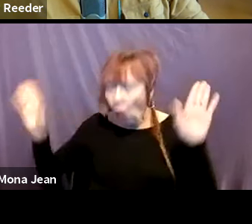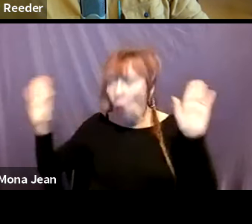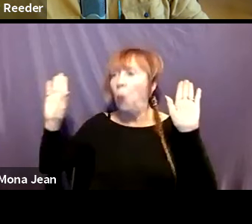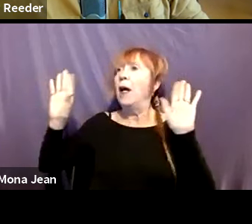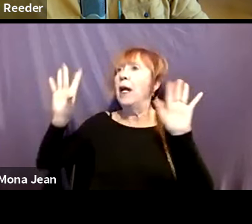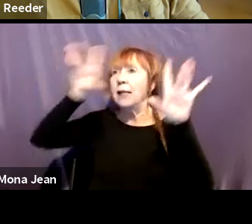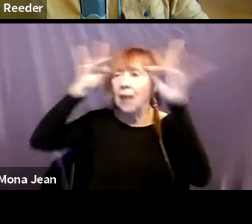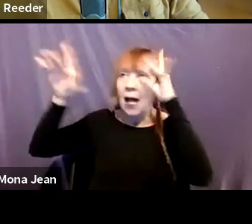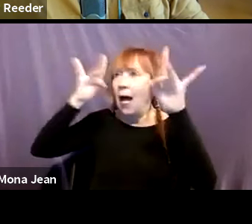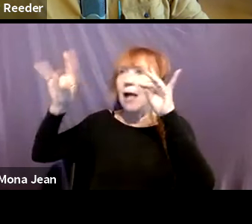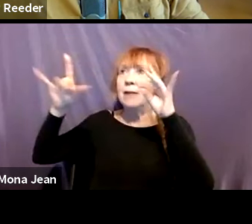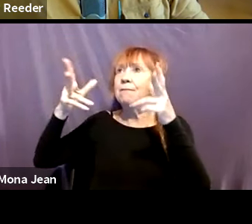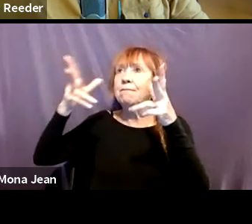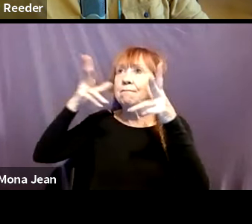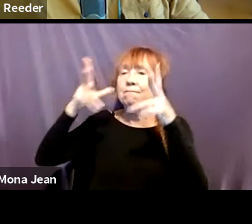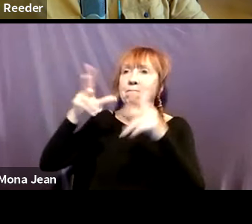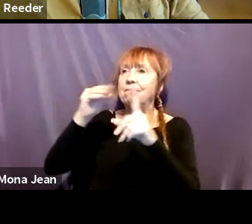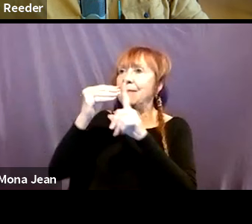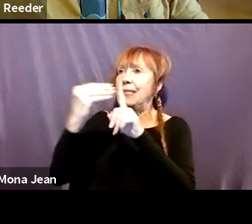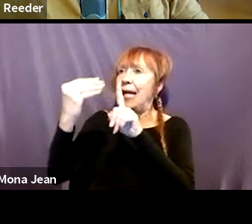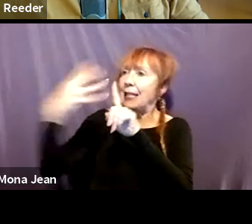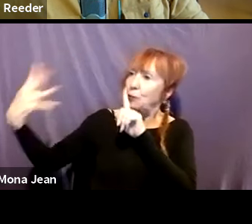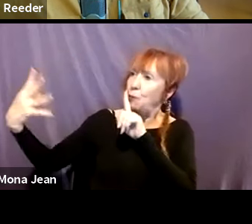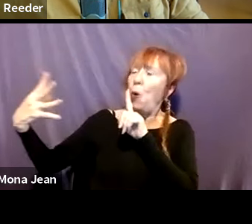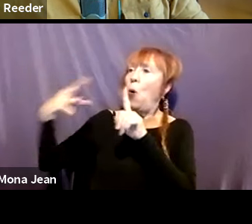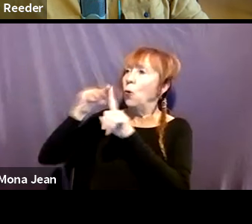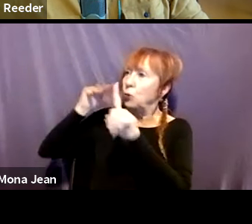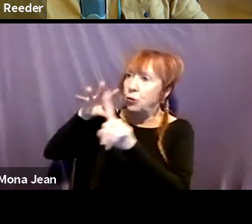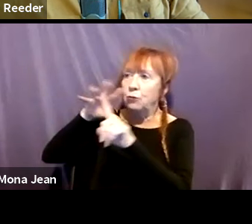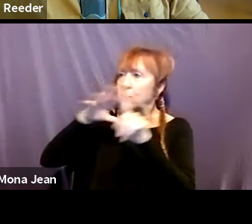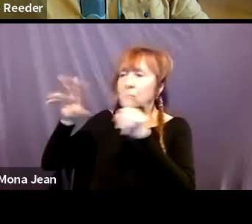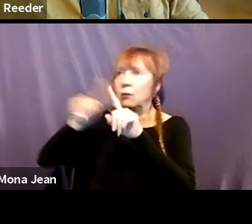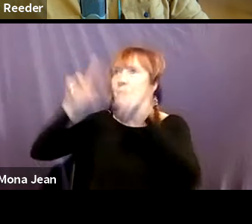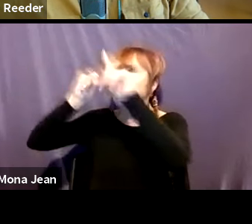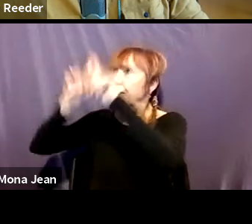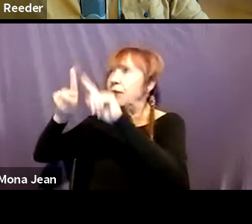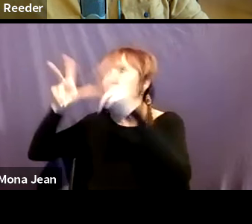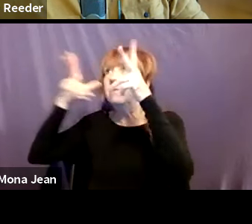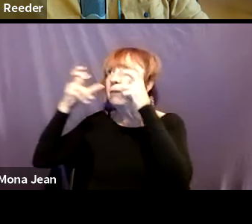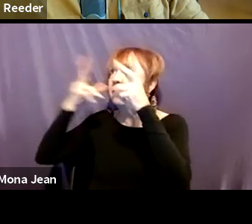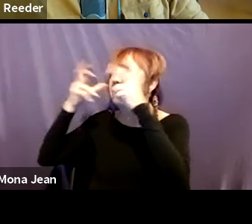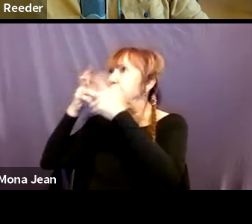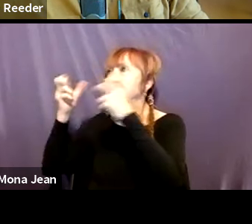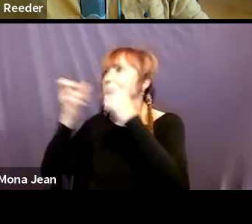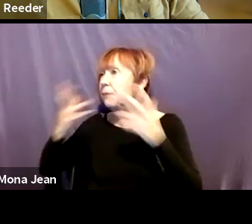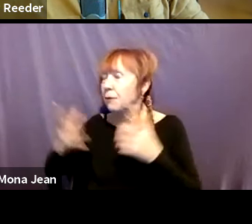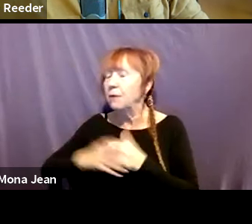So that's definitely been helpful for me. The bad, I think a common mistake